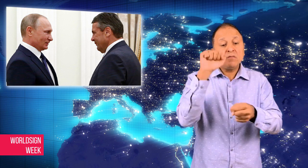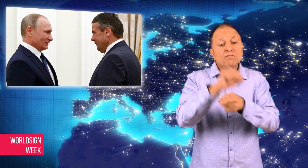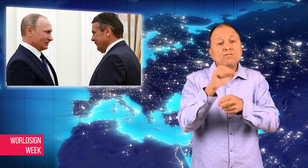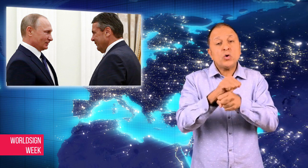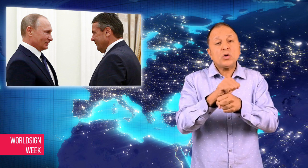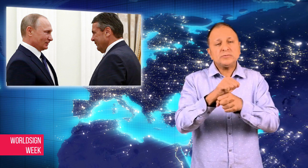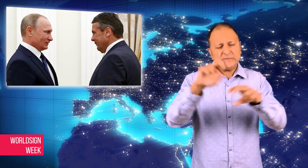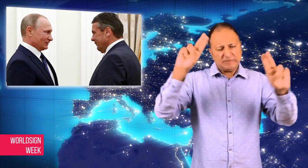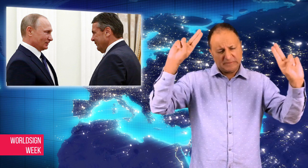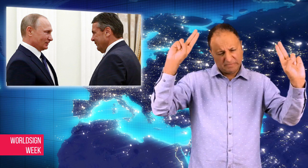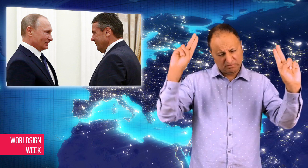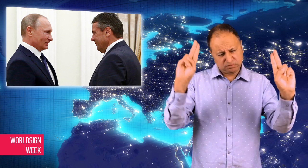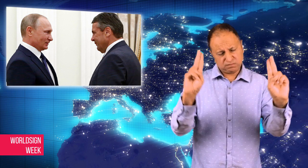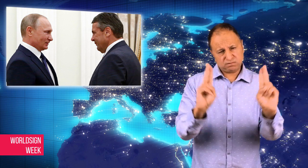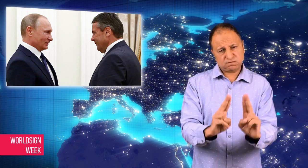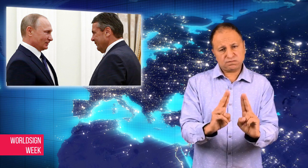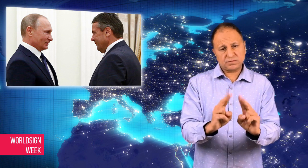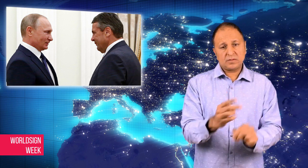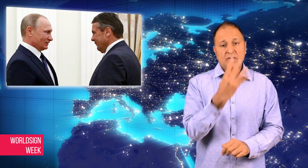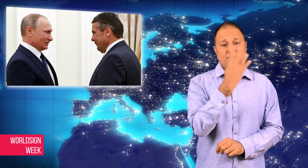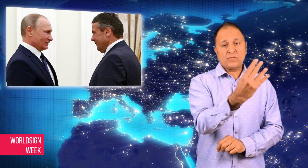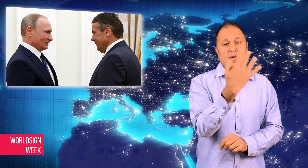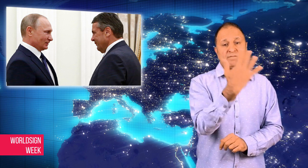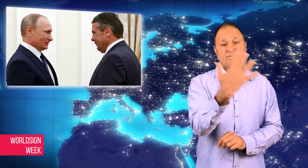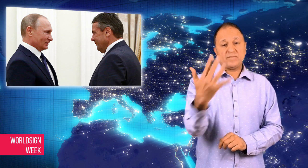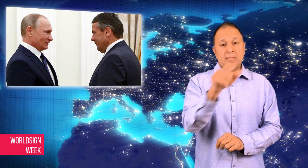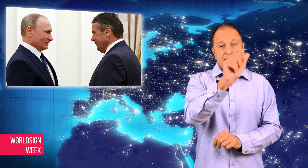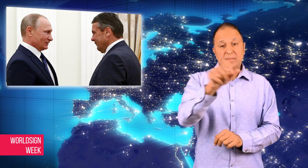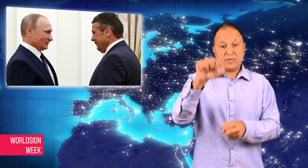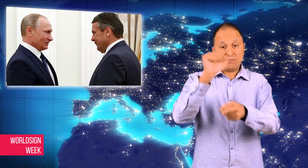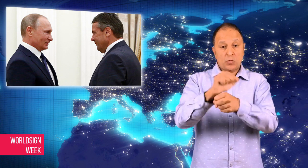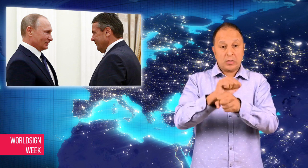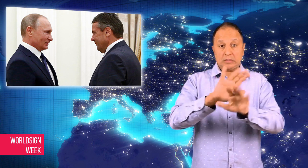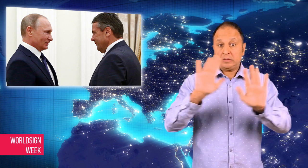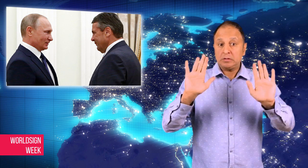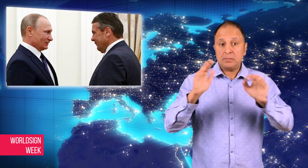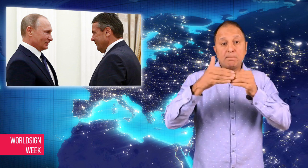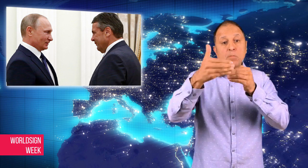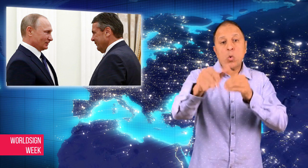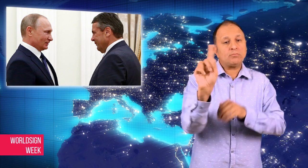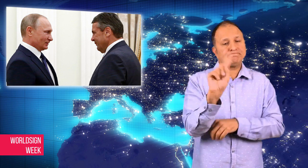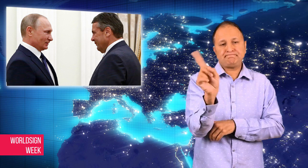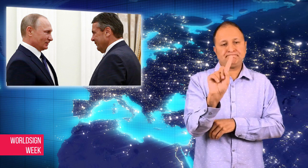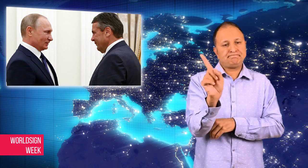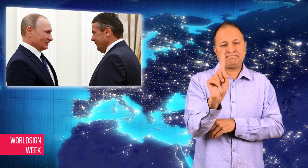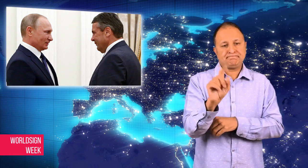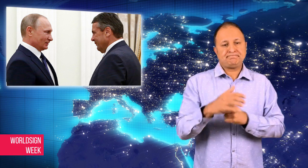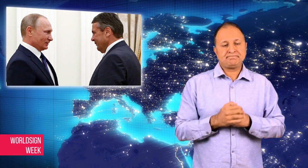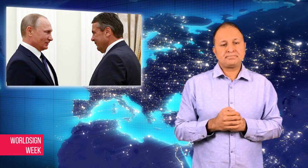455 diplomatic employees. The U.S. State